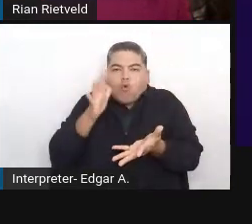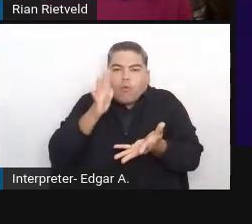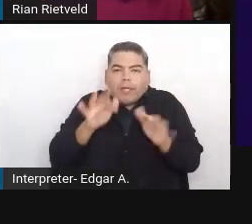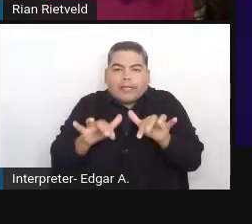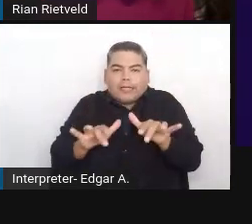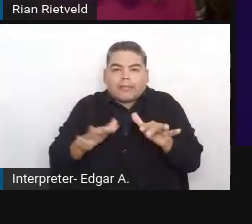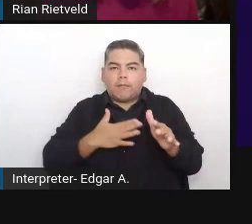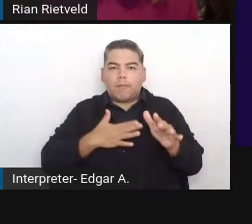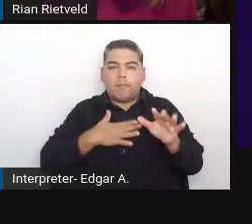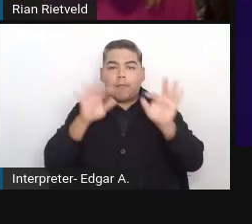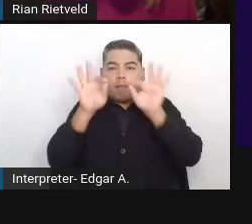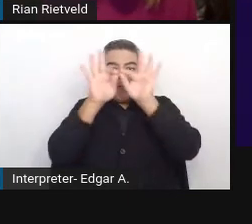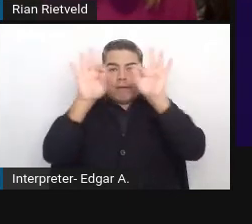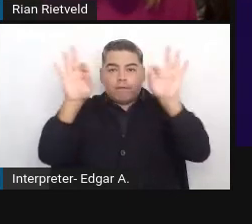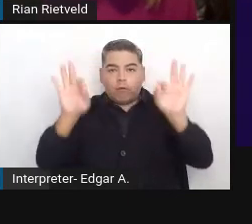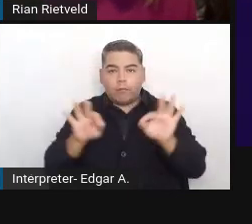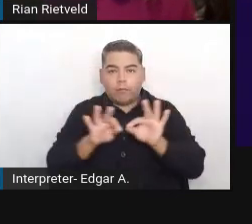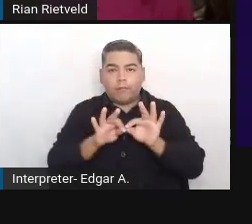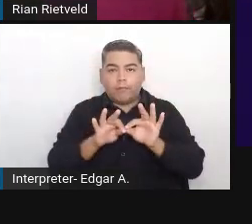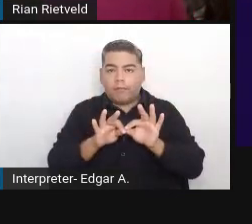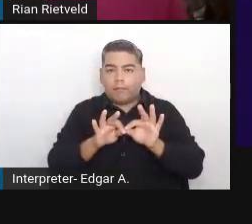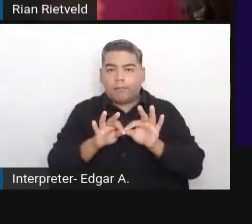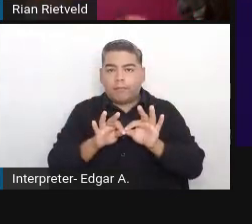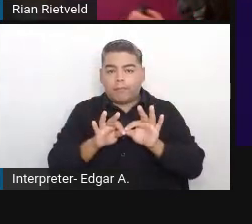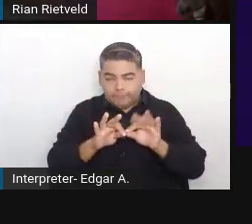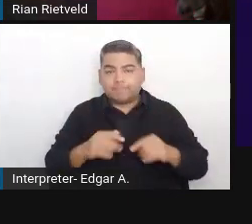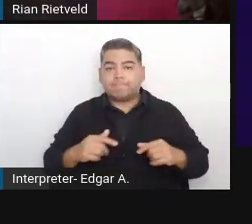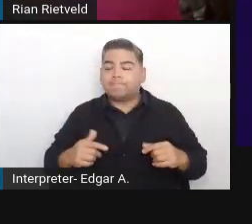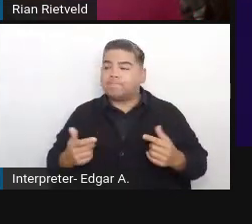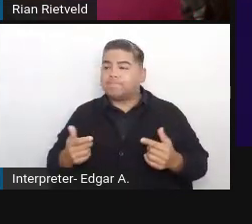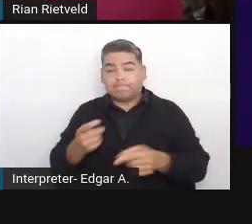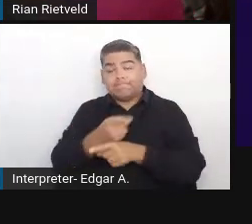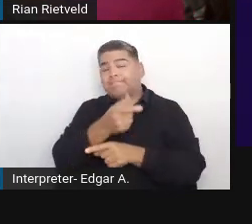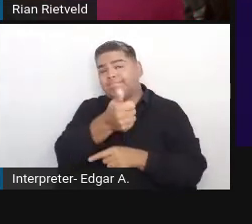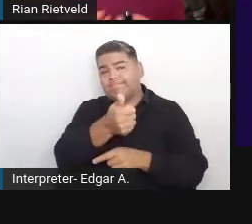Don't create anxiety by not being predictable,